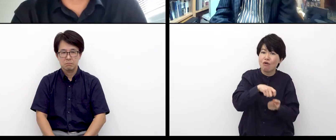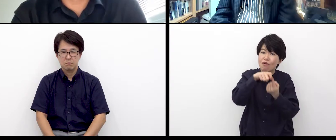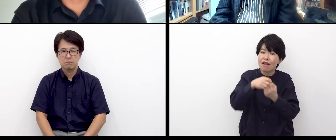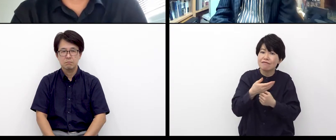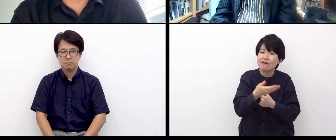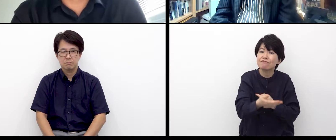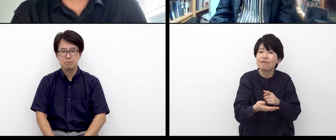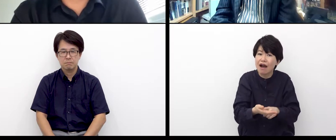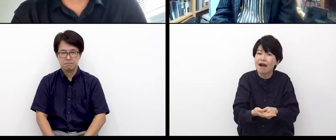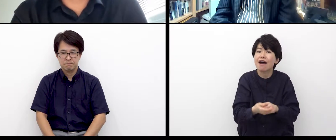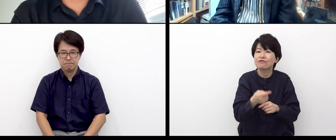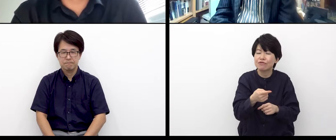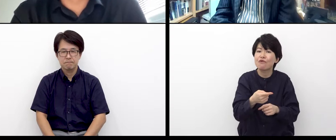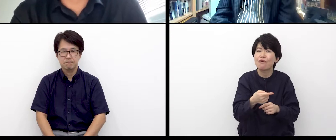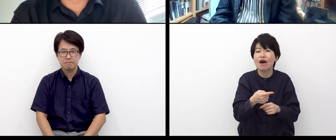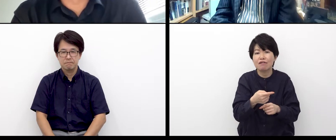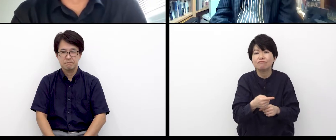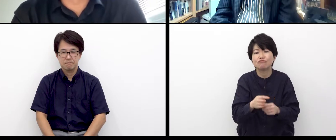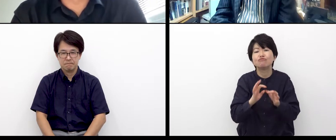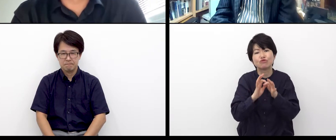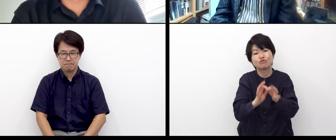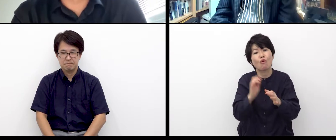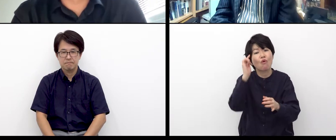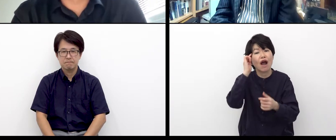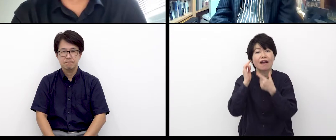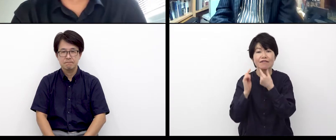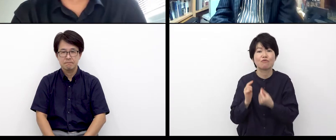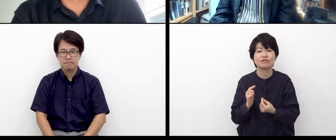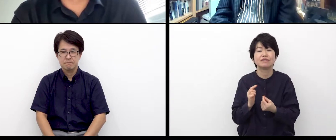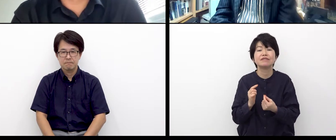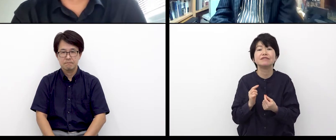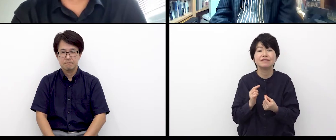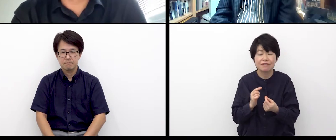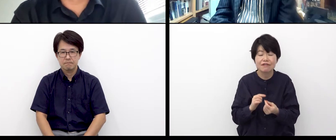If it’s left unclear,